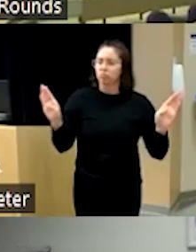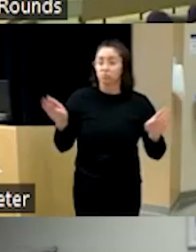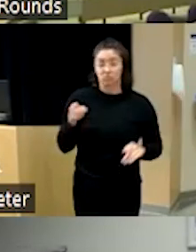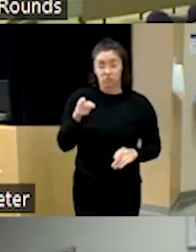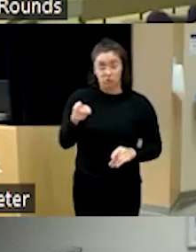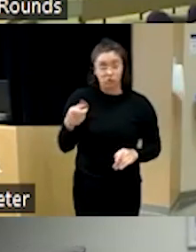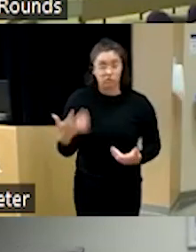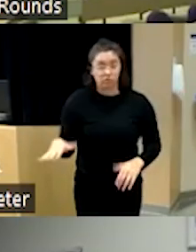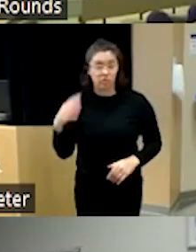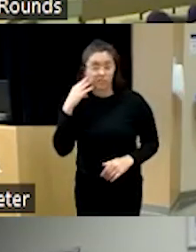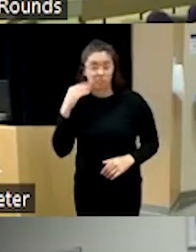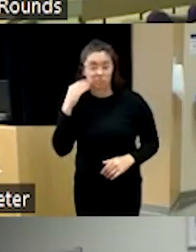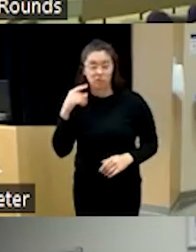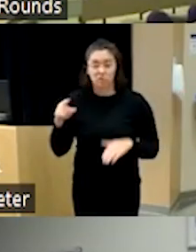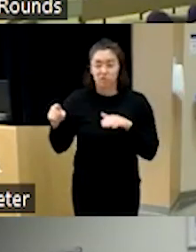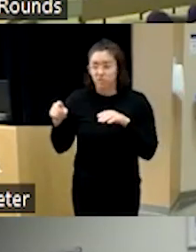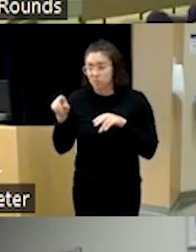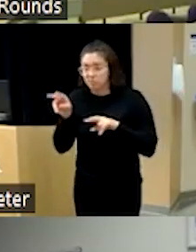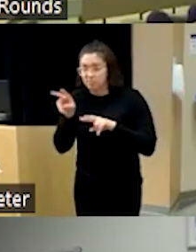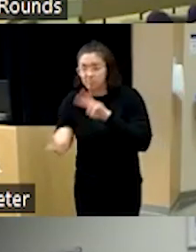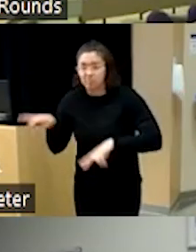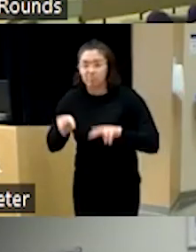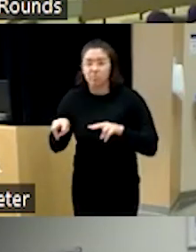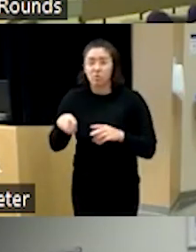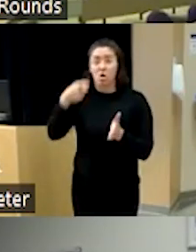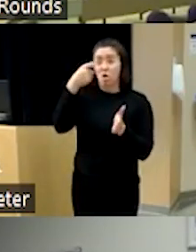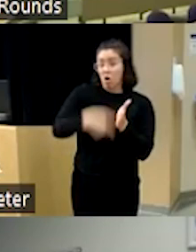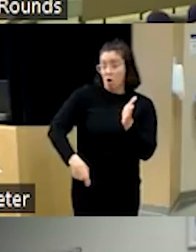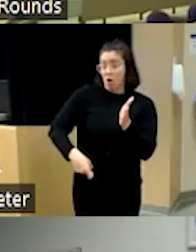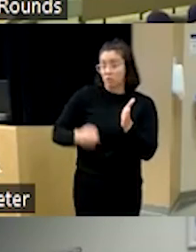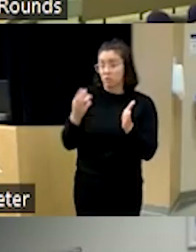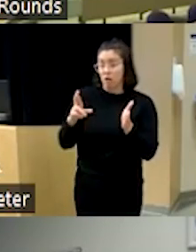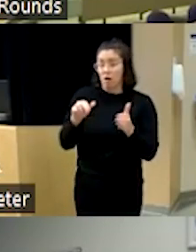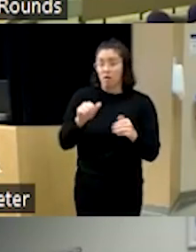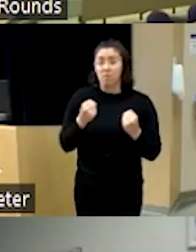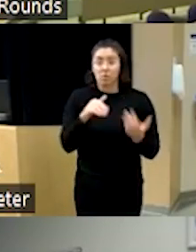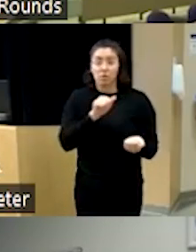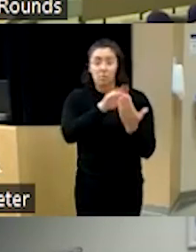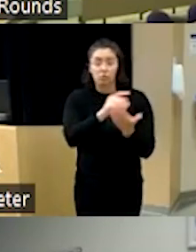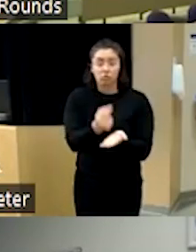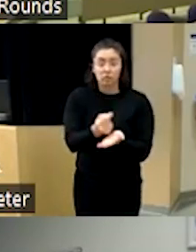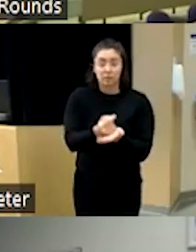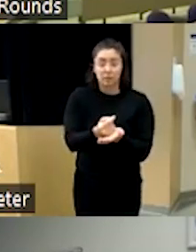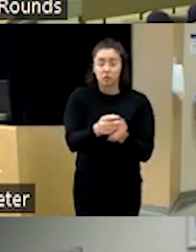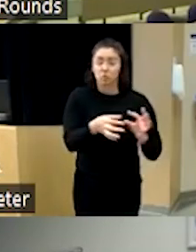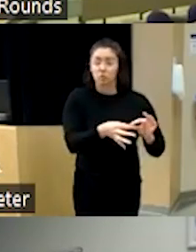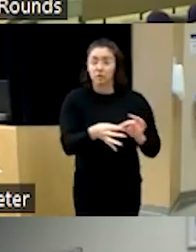any exploration of sort of the cost effectiveness of multimodal treatment as it relates to the the